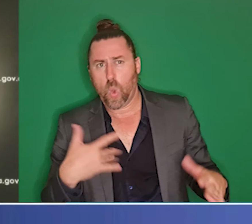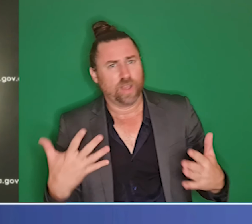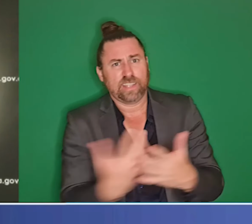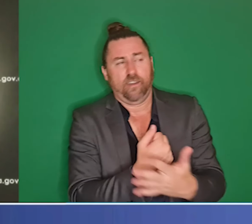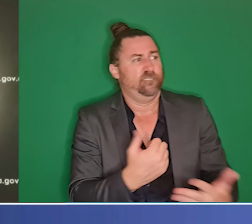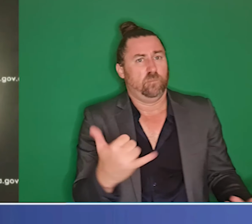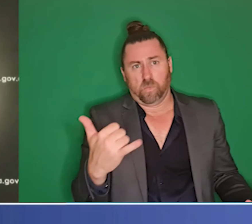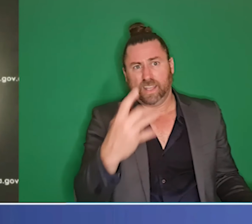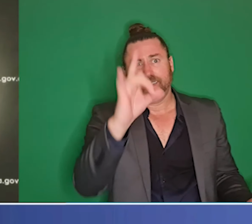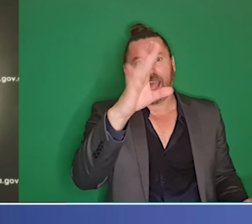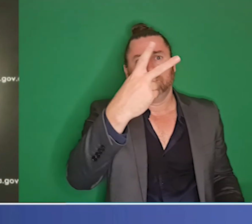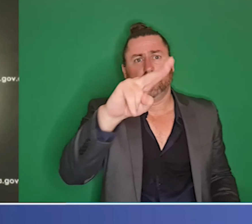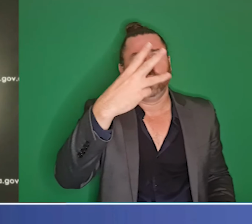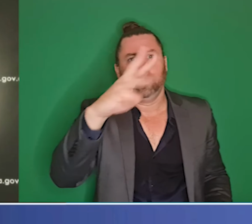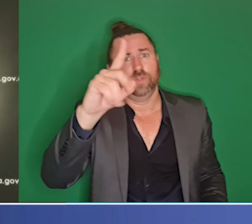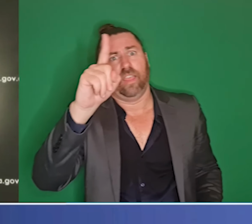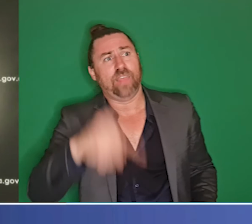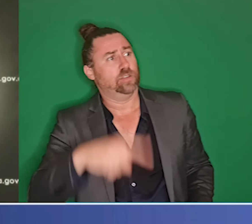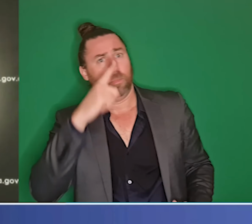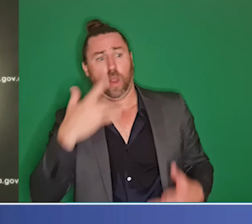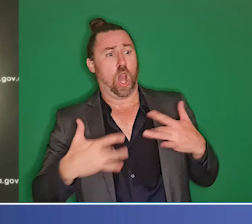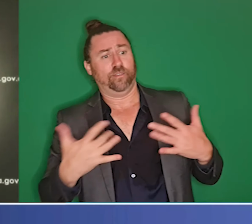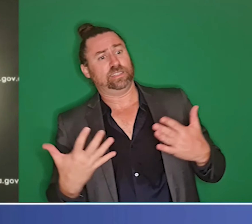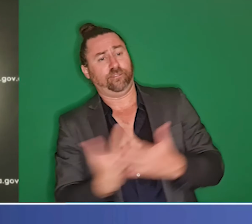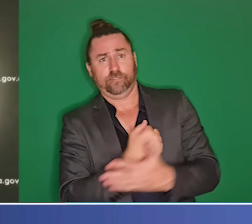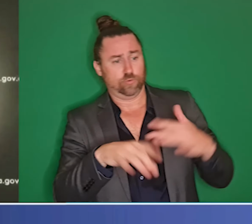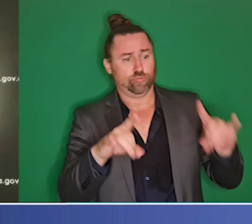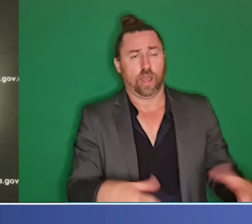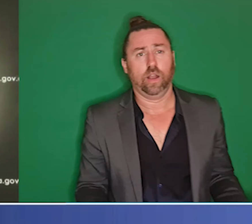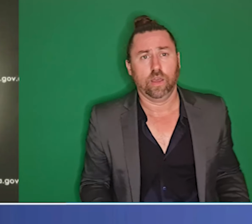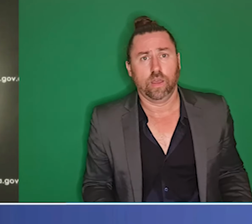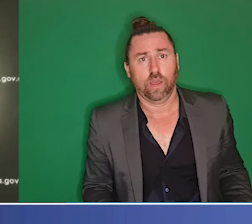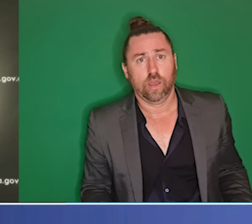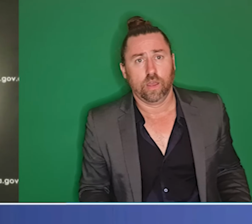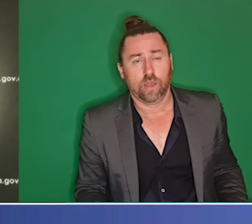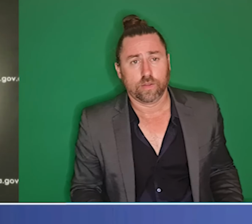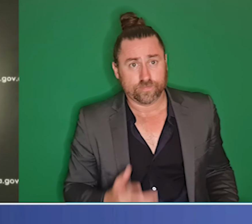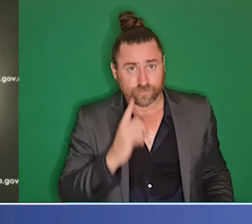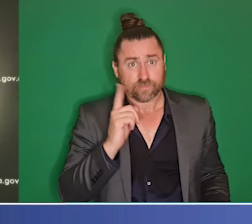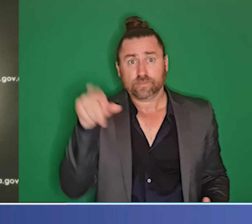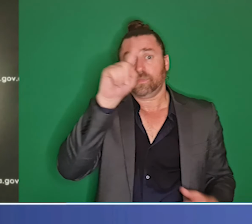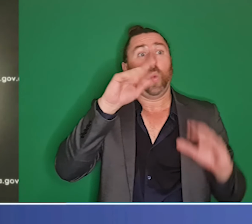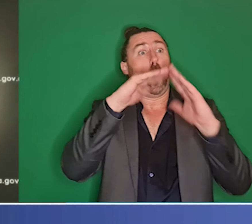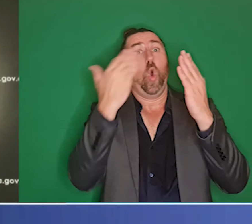but tens of thousands of lives in Australia: 30,000 lives saved compared with the OECD average,